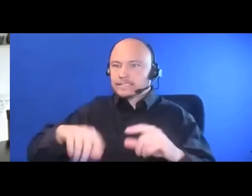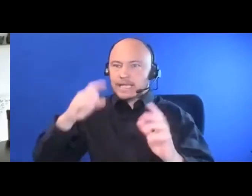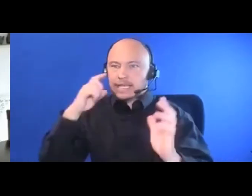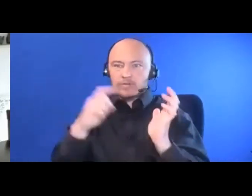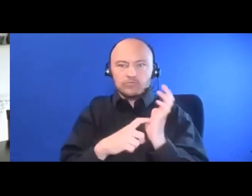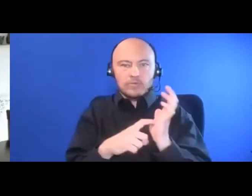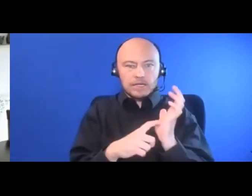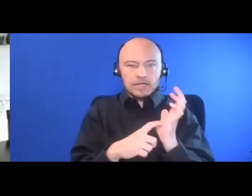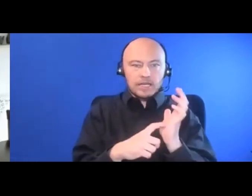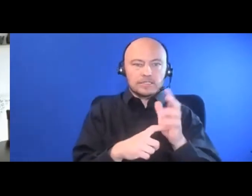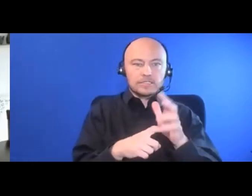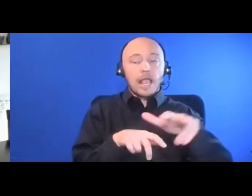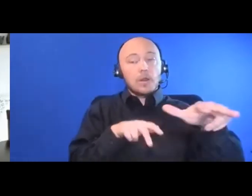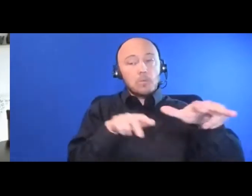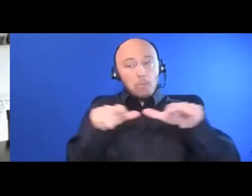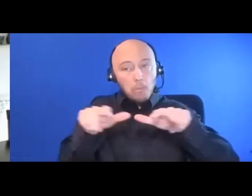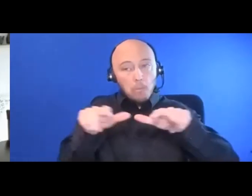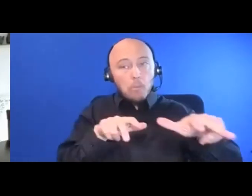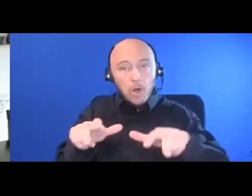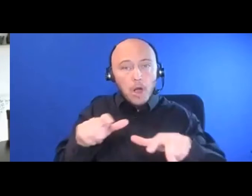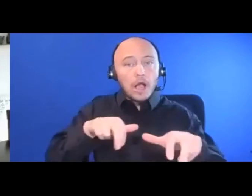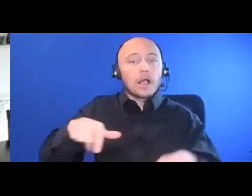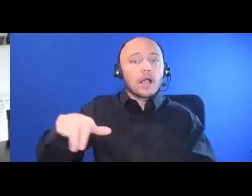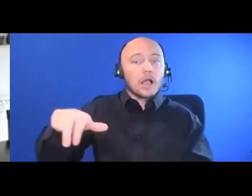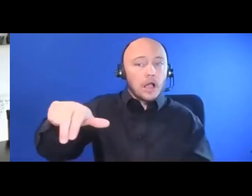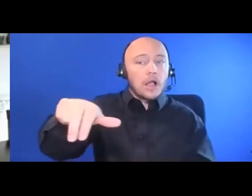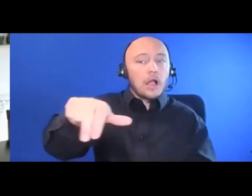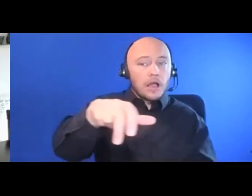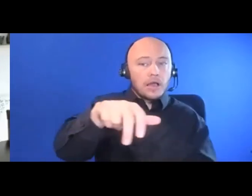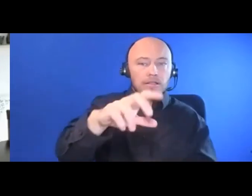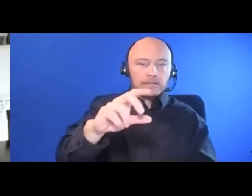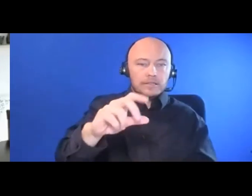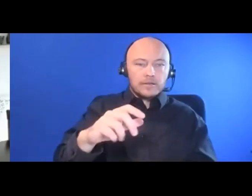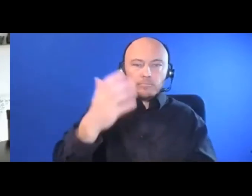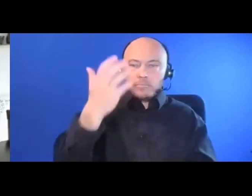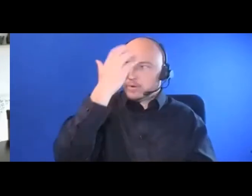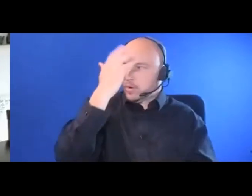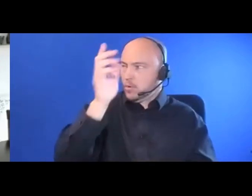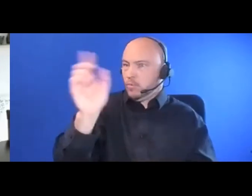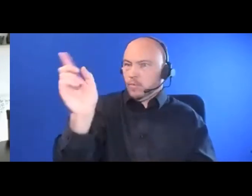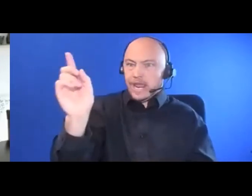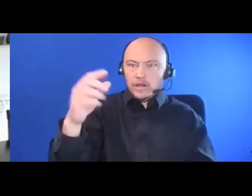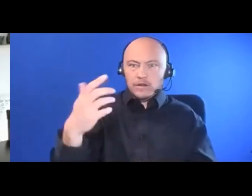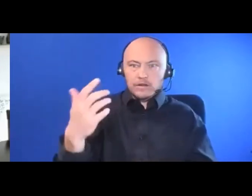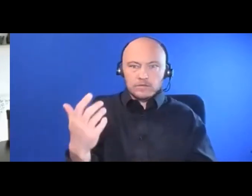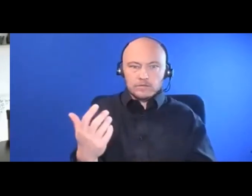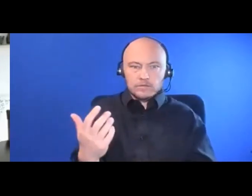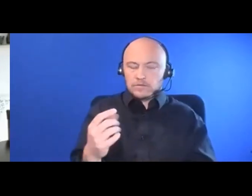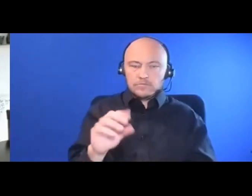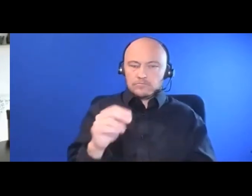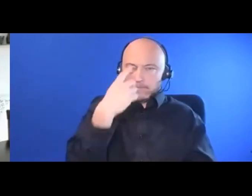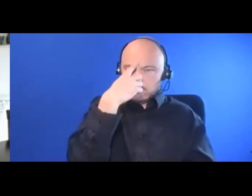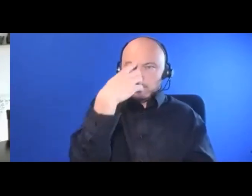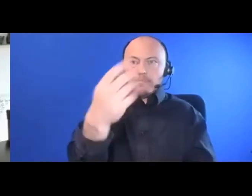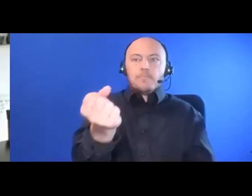I could walk around, but not really knowing where I was unless I had memorized my path somewhere.